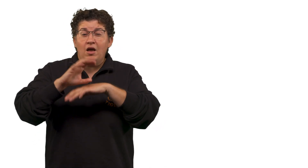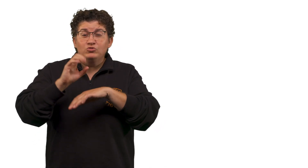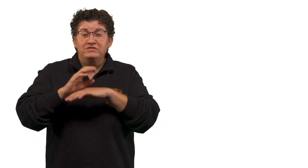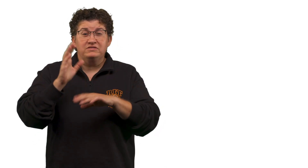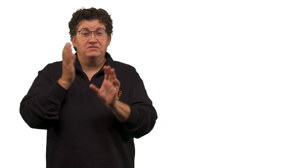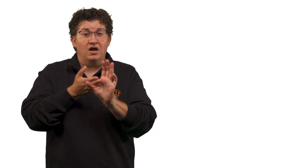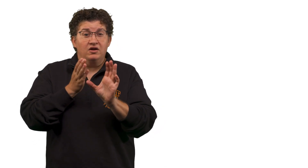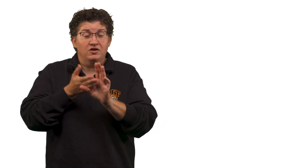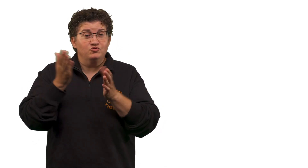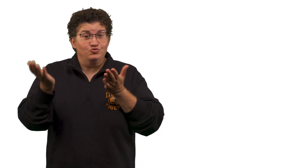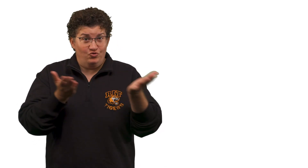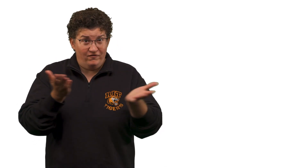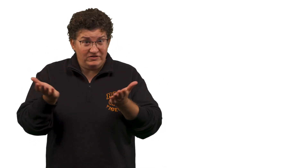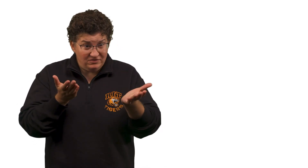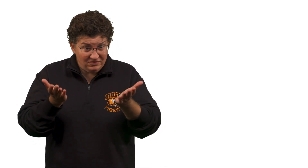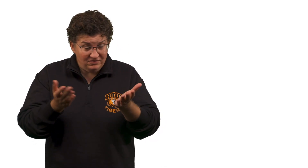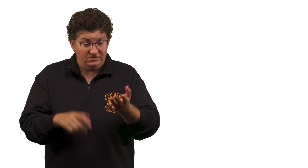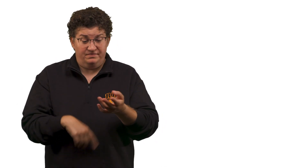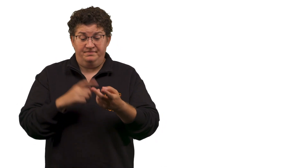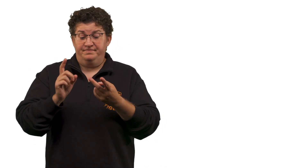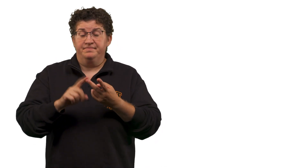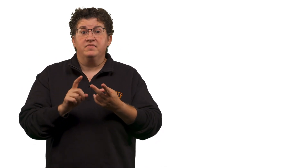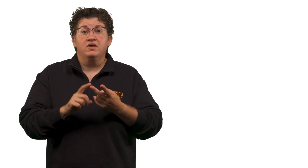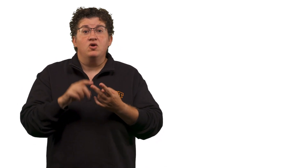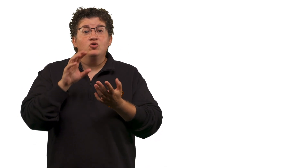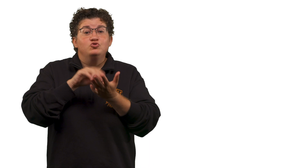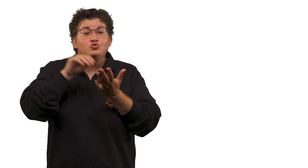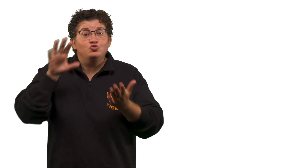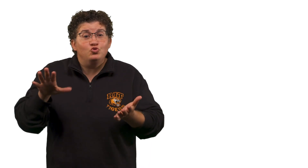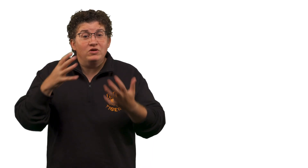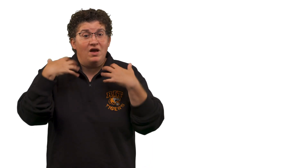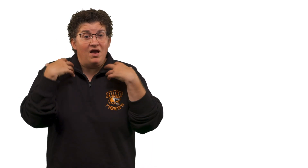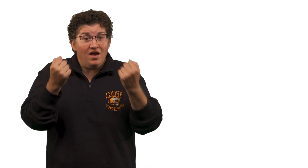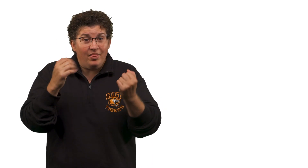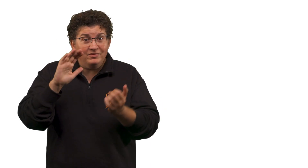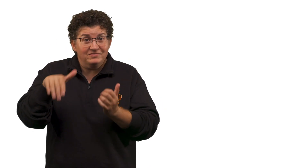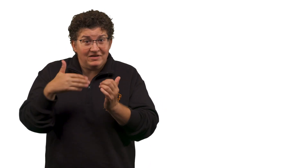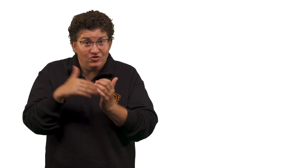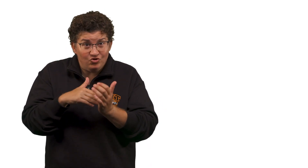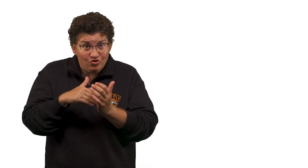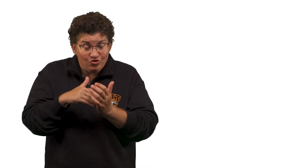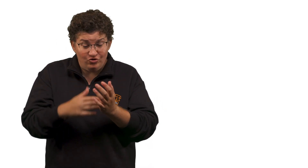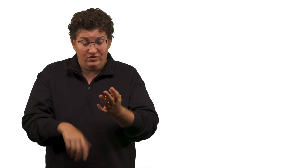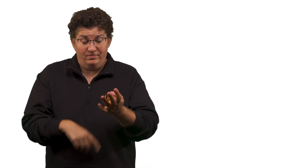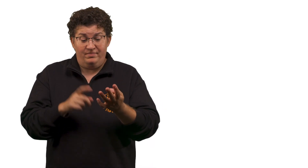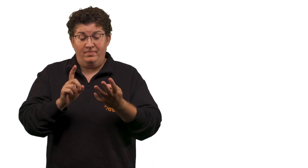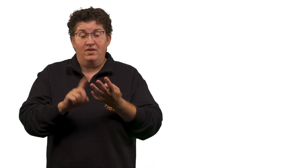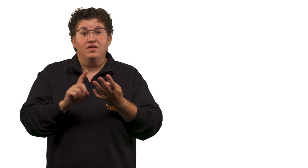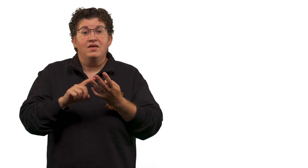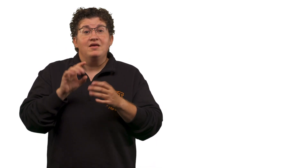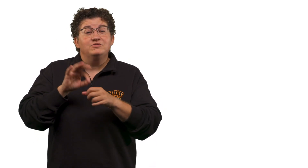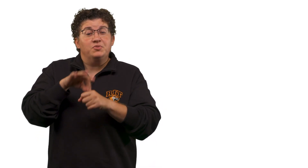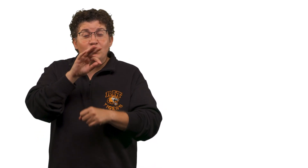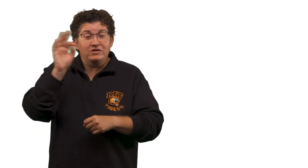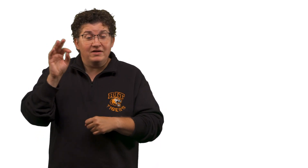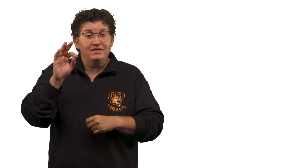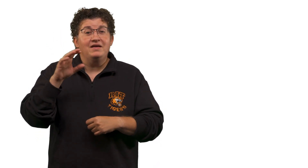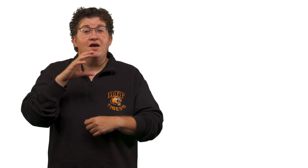For example: the Counseling and Psychological Services at RIT, the Student Health Center at RIT,